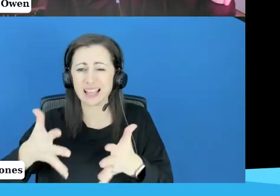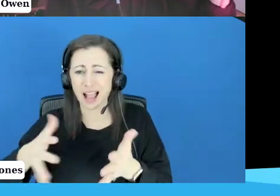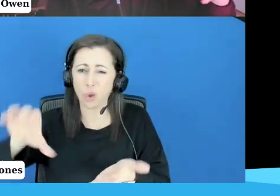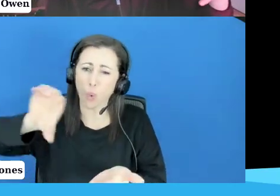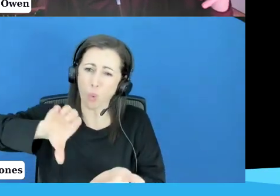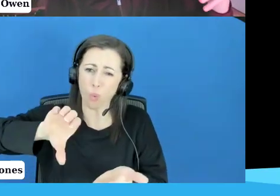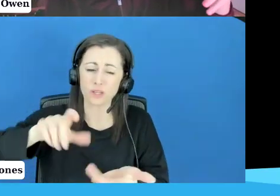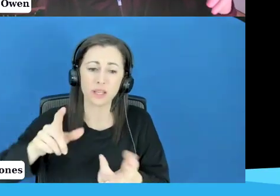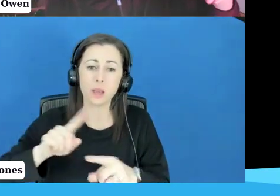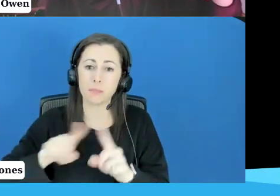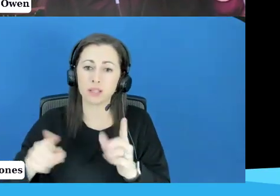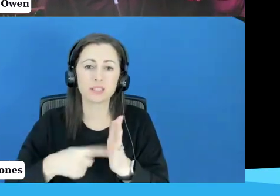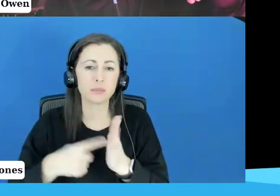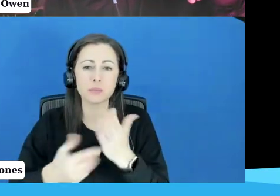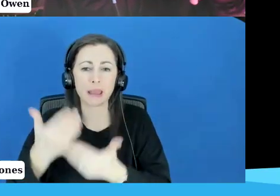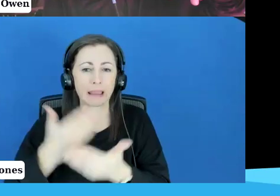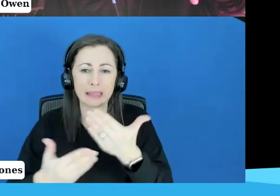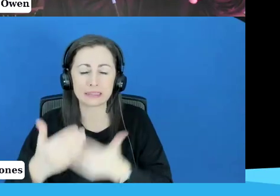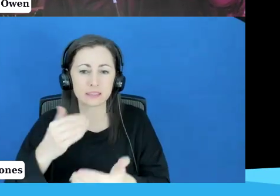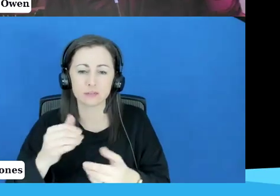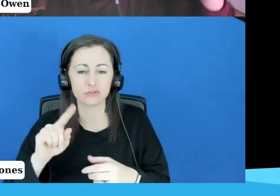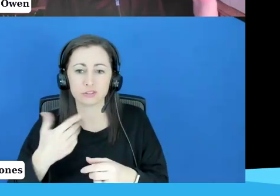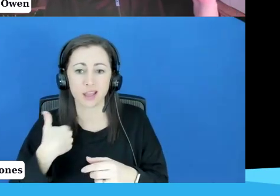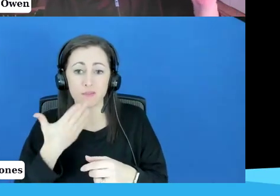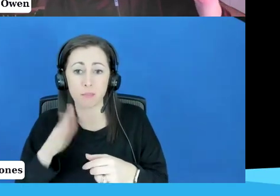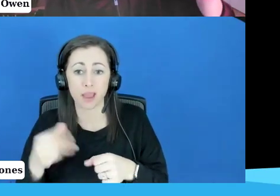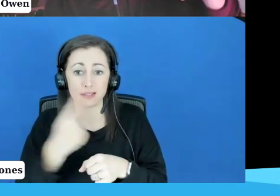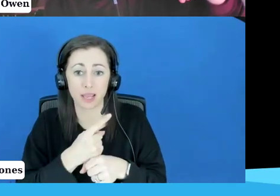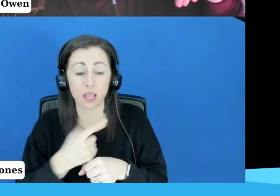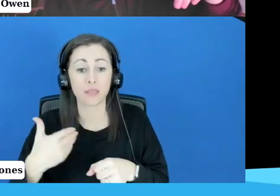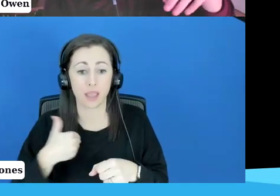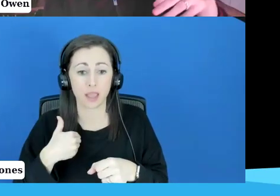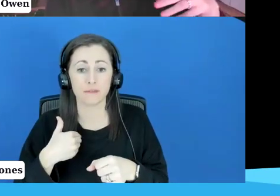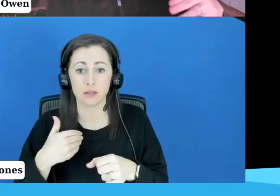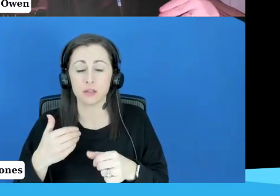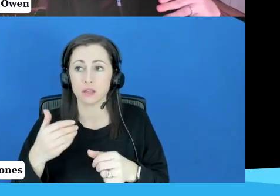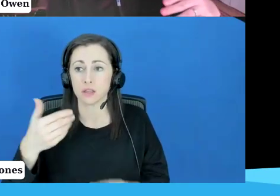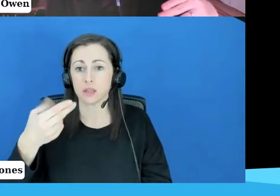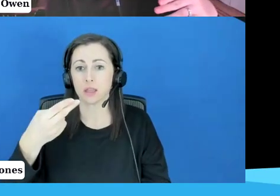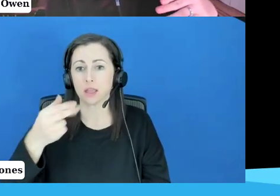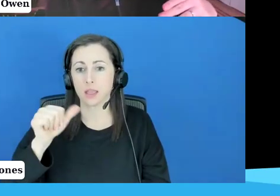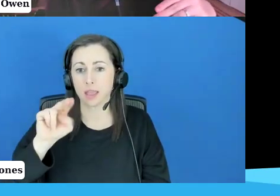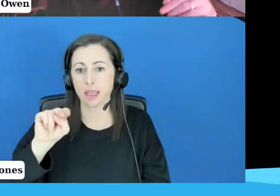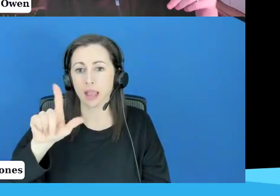If I was having a bad hand day, they have little grippy handles. We have links to some of these things.